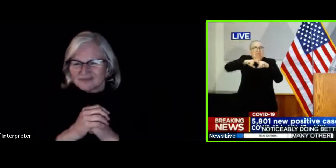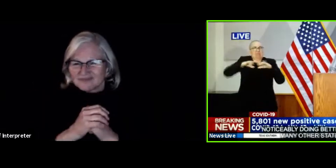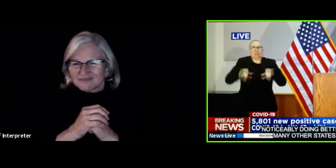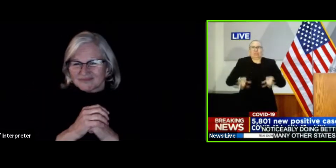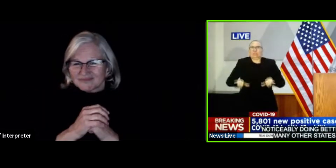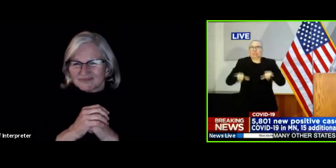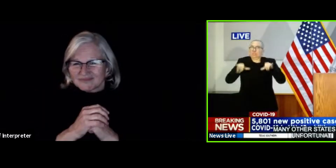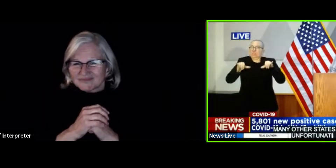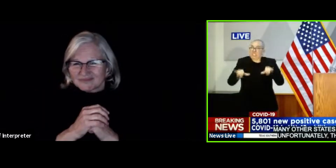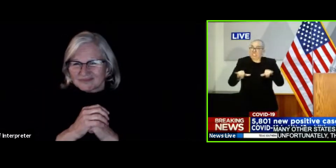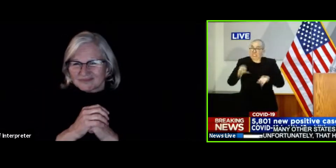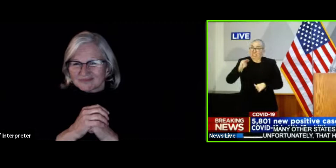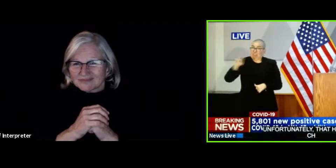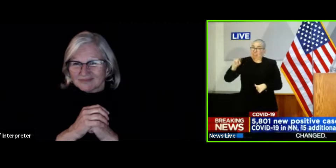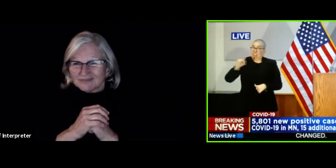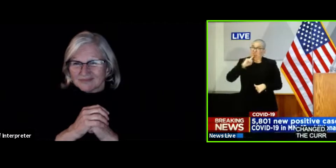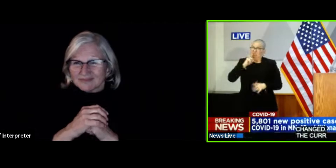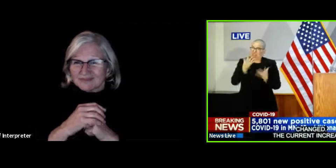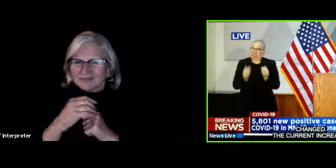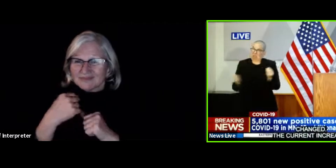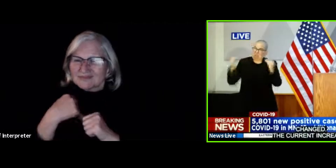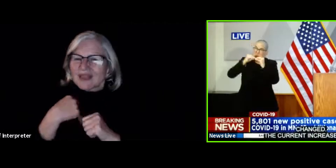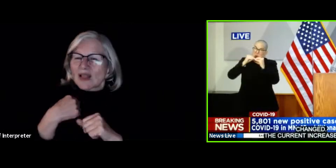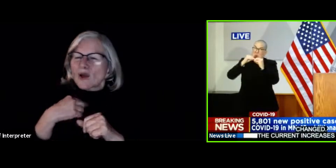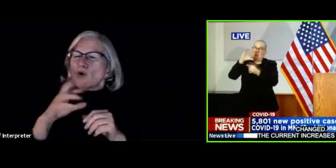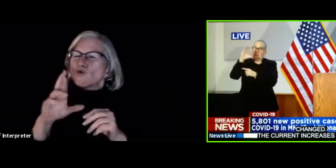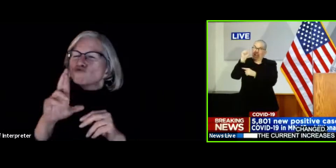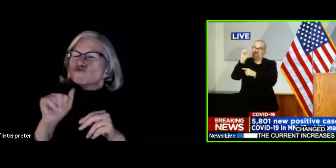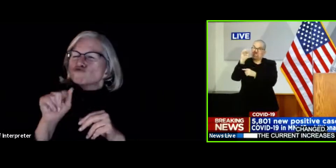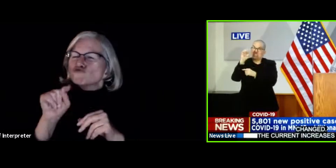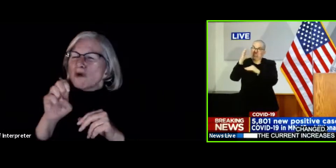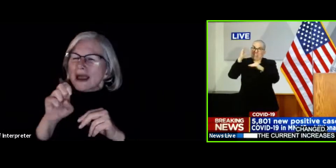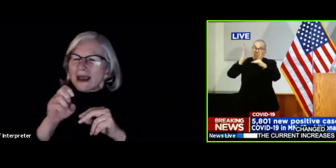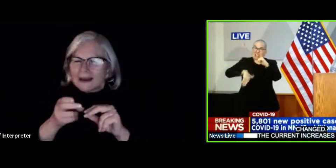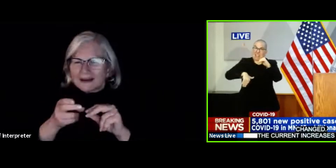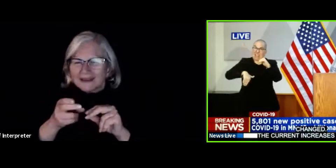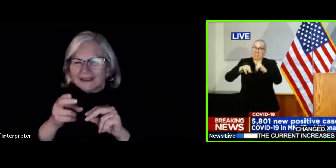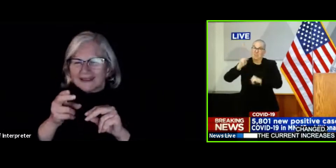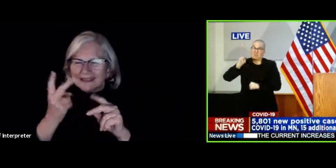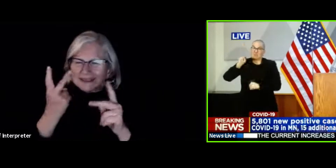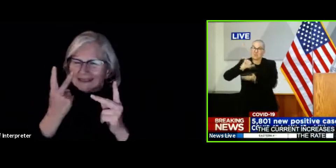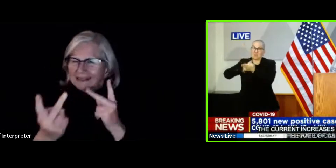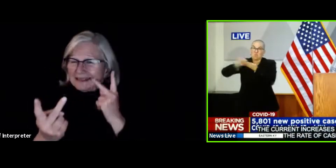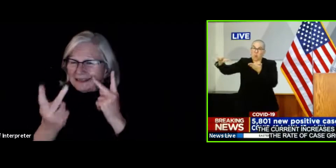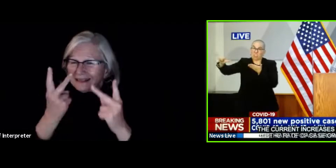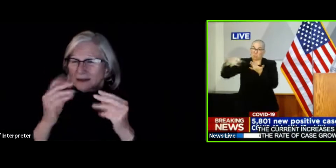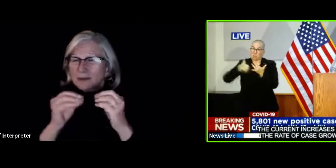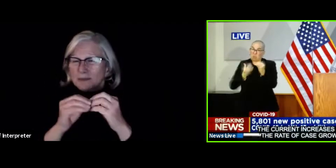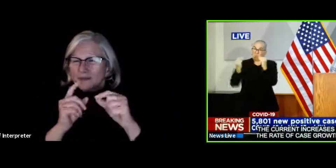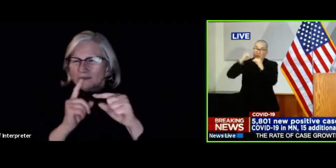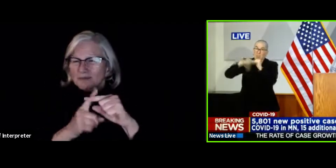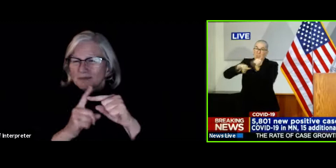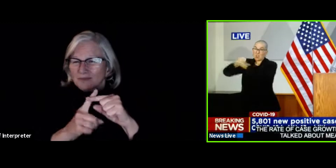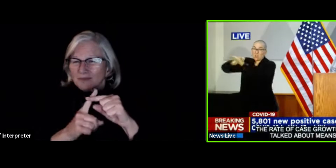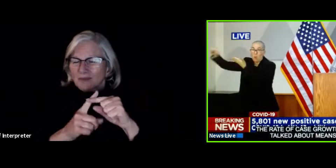NOW HAS MORE CASE ATTENTION PER POPULATION THAN NEW YORK, ARIZONA, TEXAS OR FLORIDA. OTHER PREVIOUS